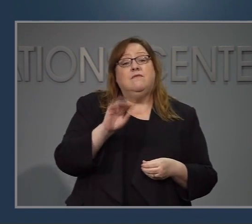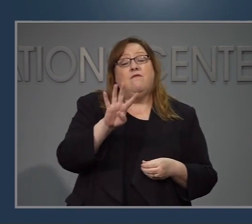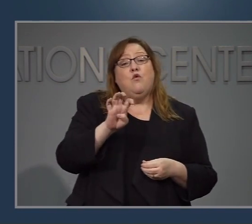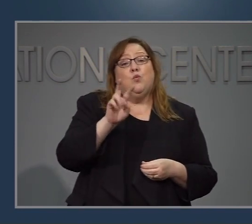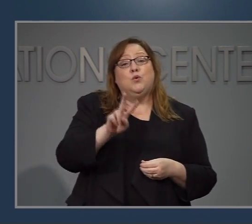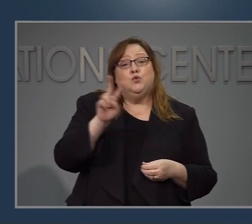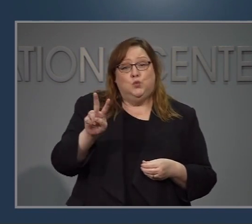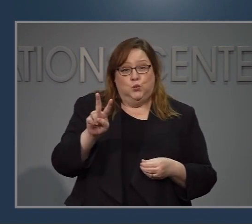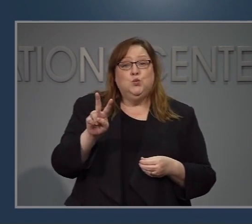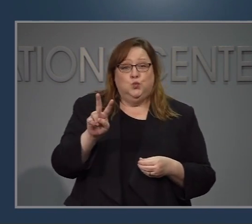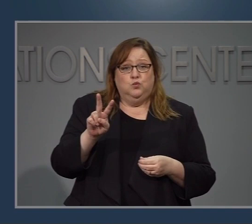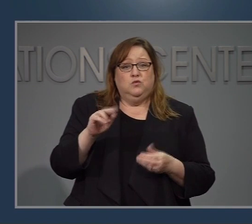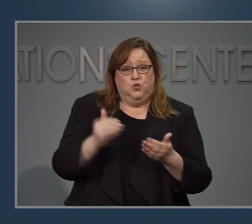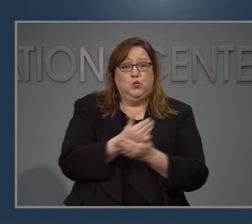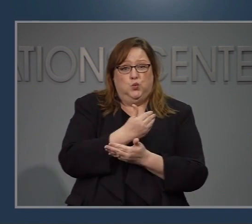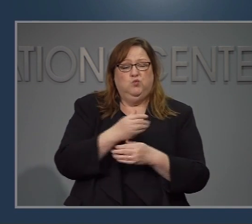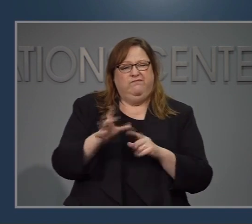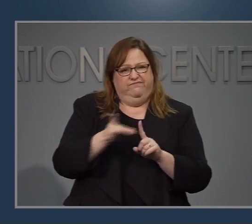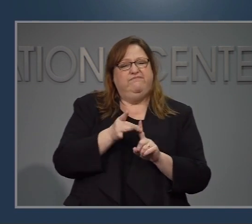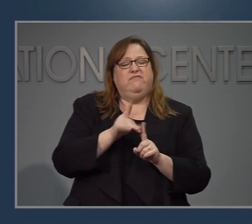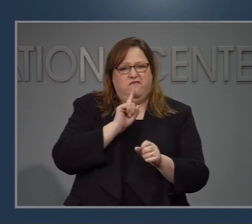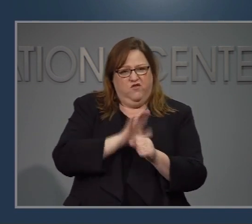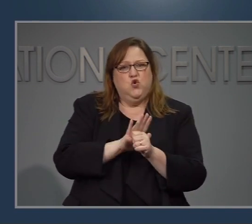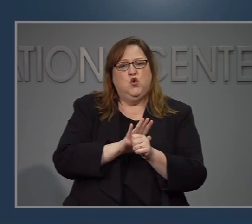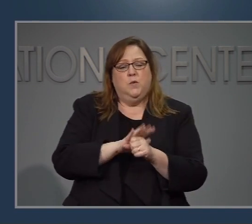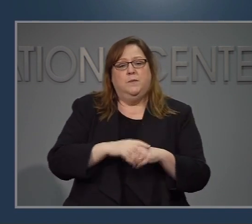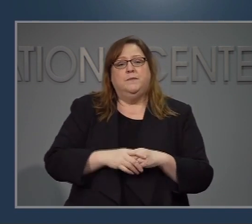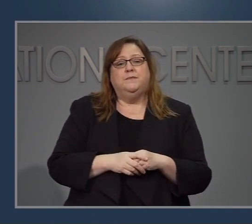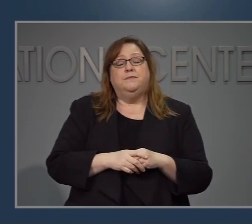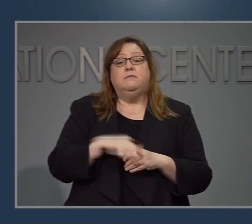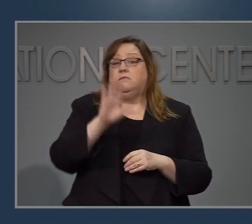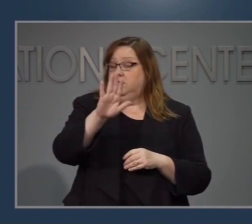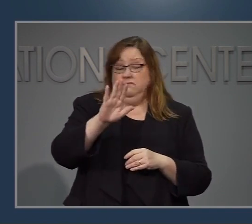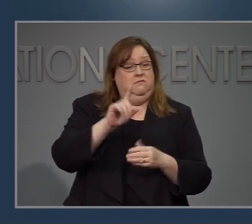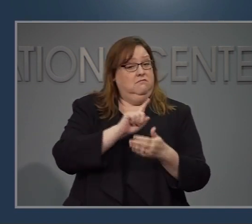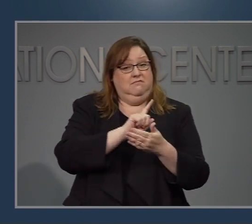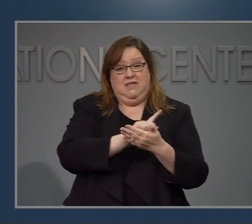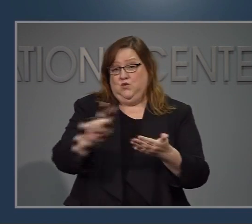AND YOU LOOK AT THE YELLOW ARE INCREASING AND ALTHOUGH